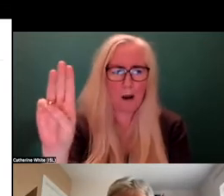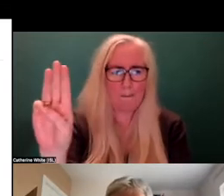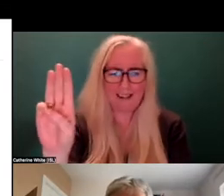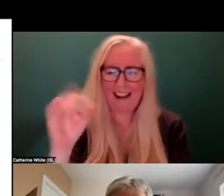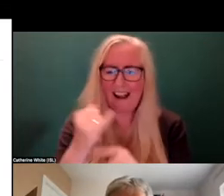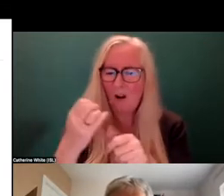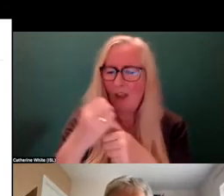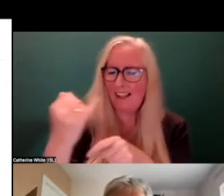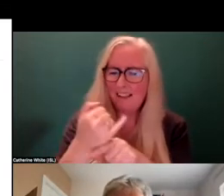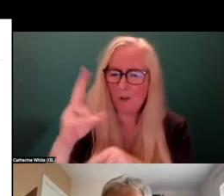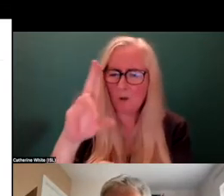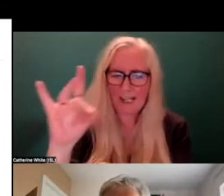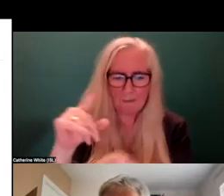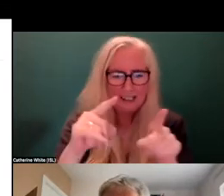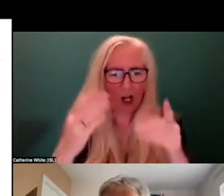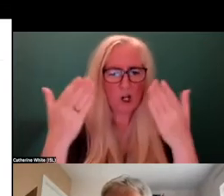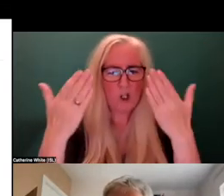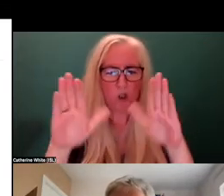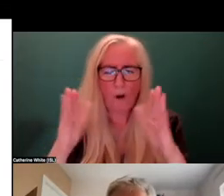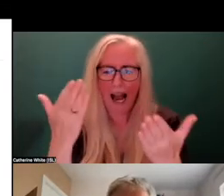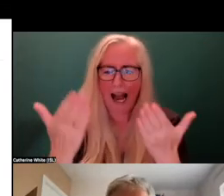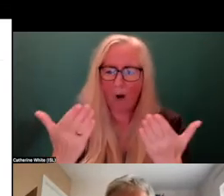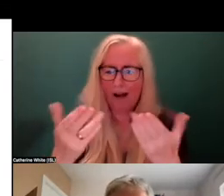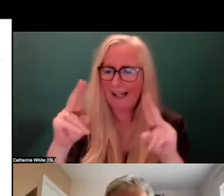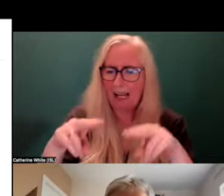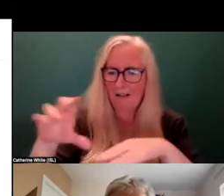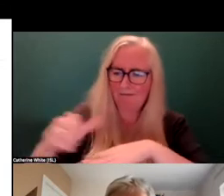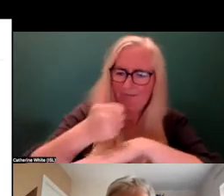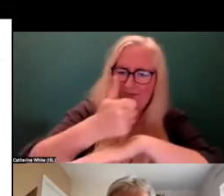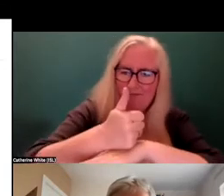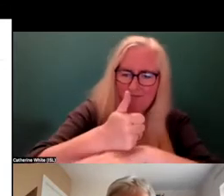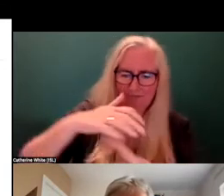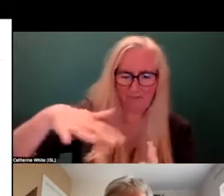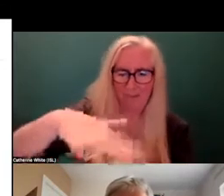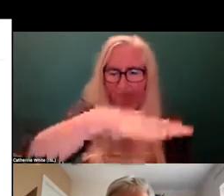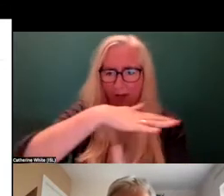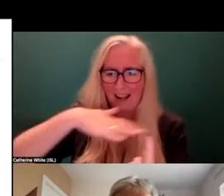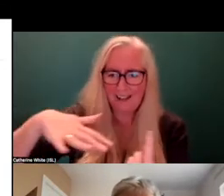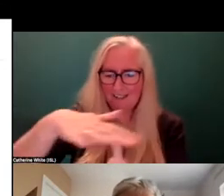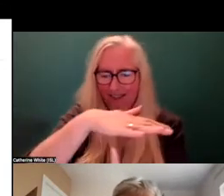And these are just to highlight how some of those things have come into play.